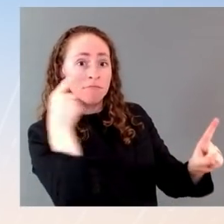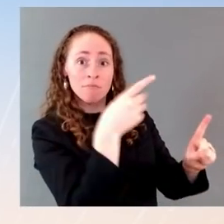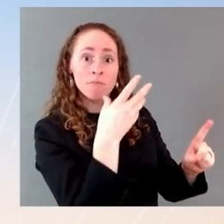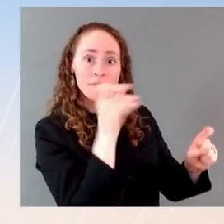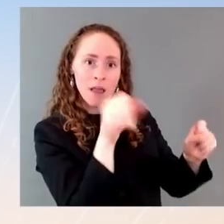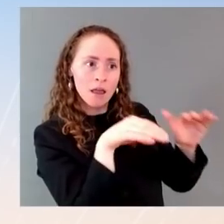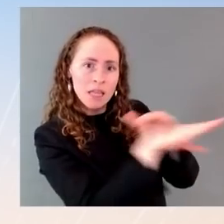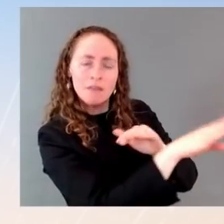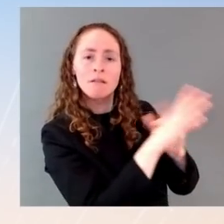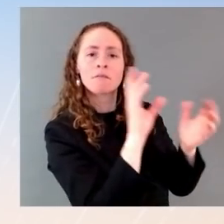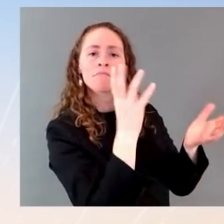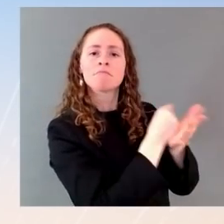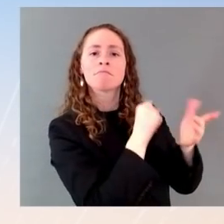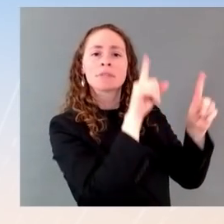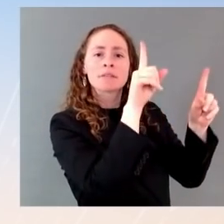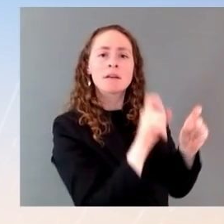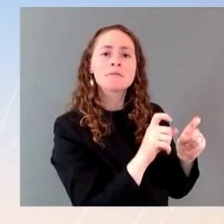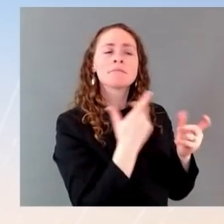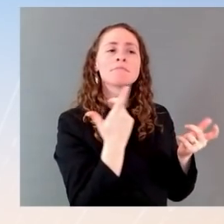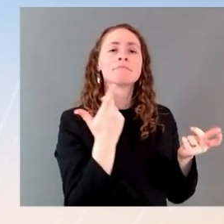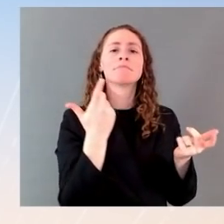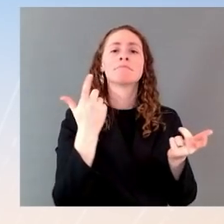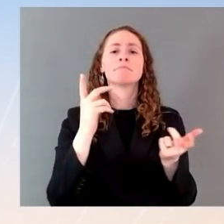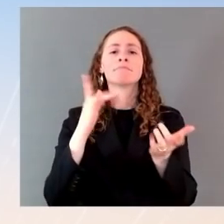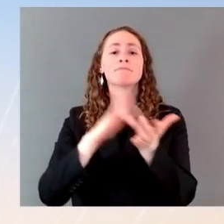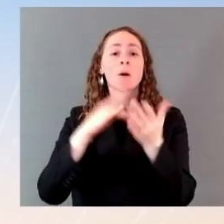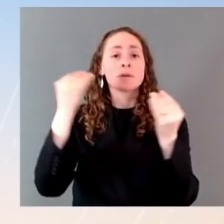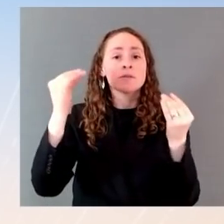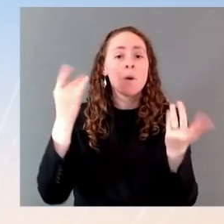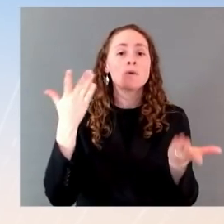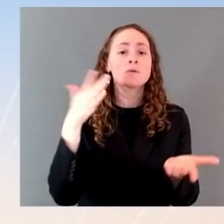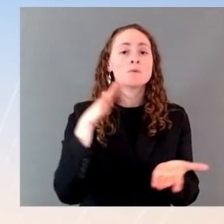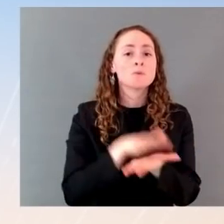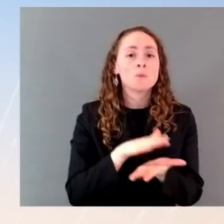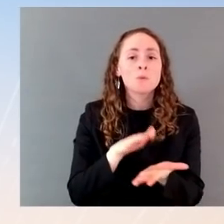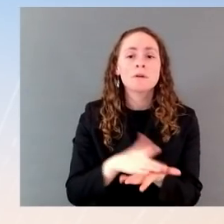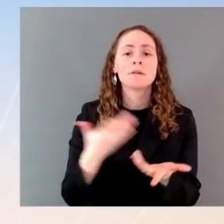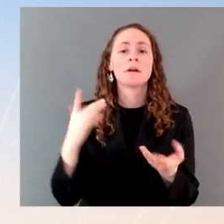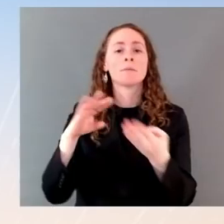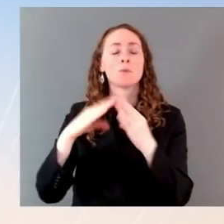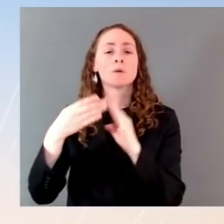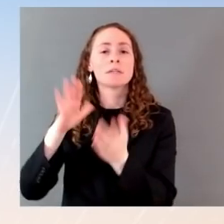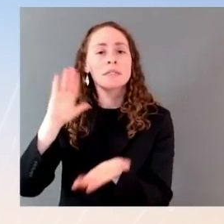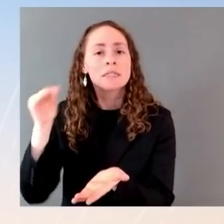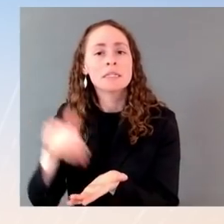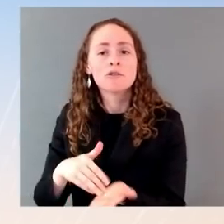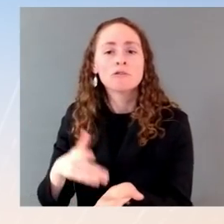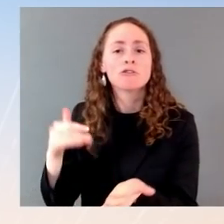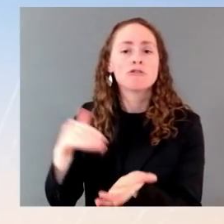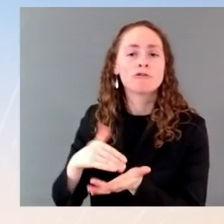But we -- our approach is not to send everyone in the country a test just to send -- to have millions of tests go unused